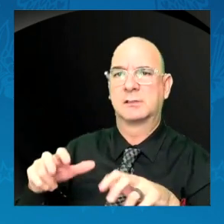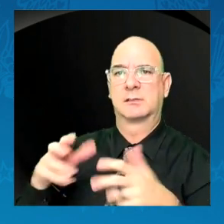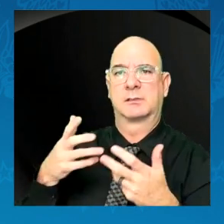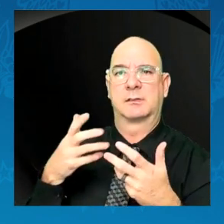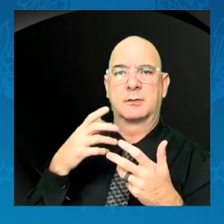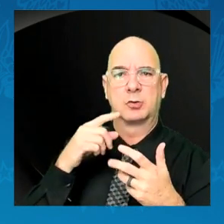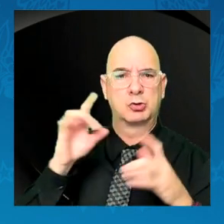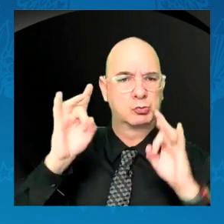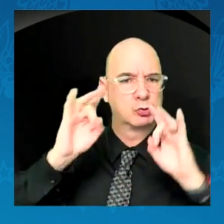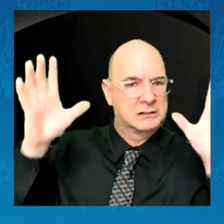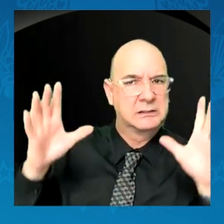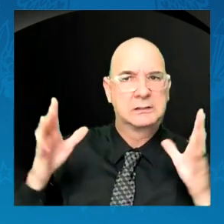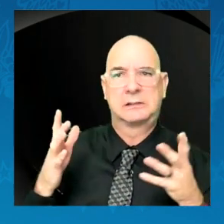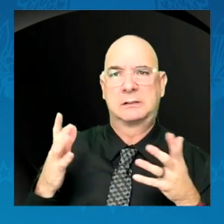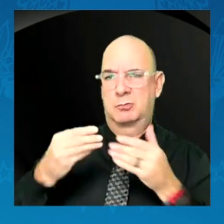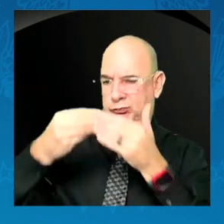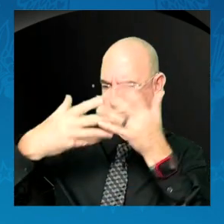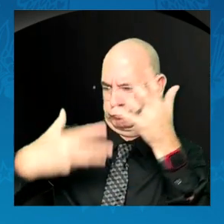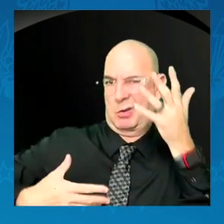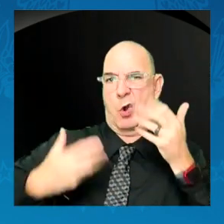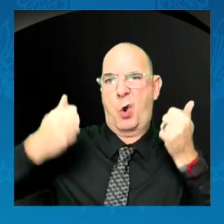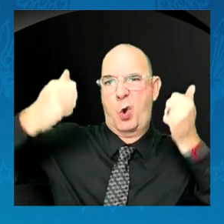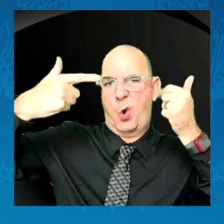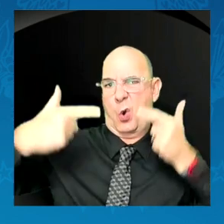So our nation's strength on this issue,